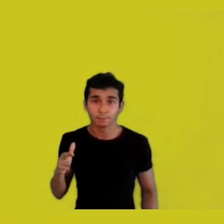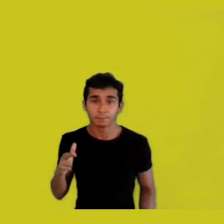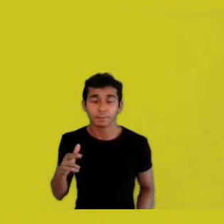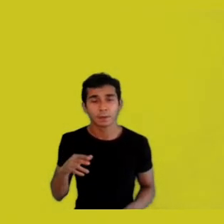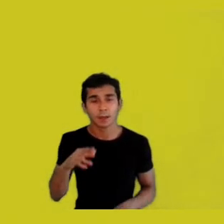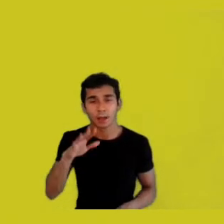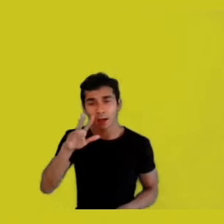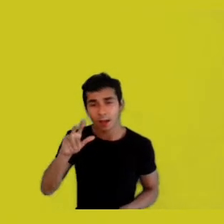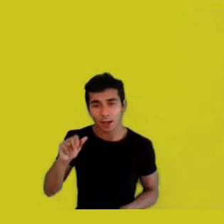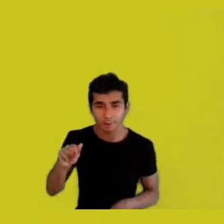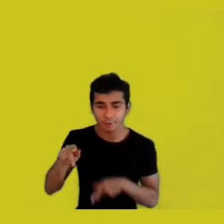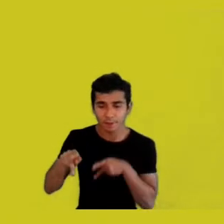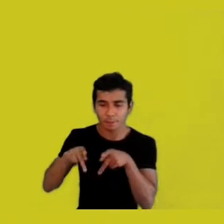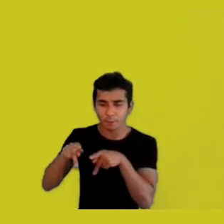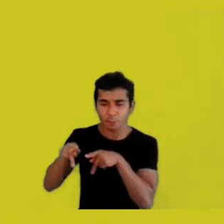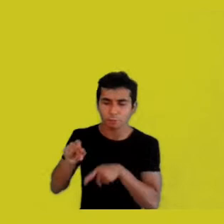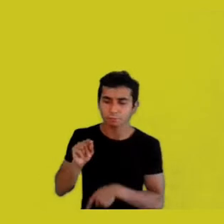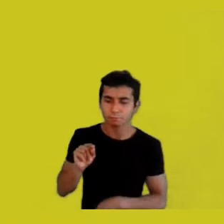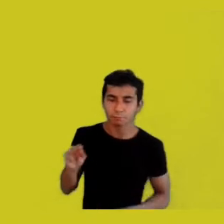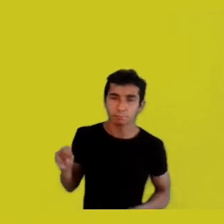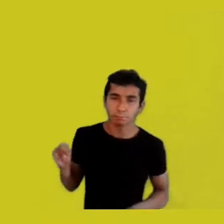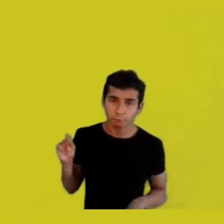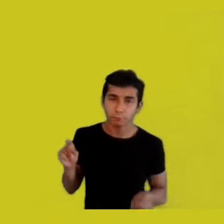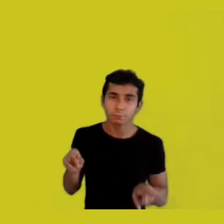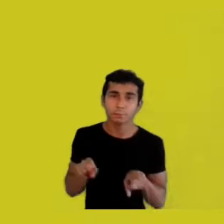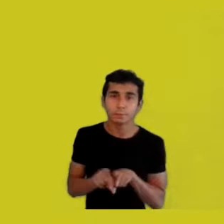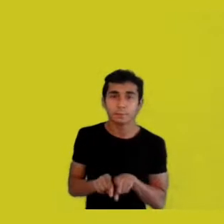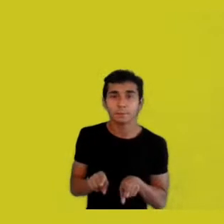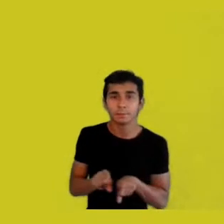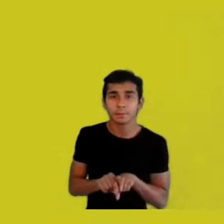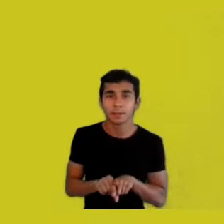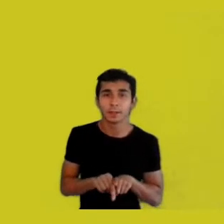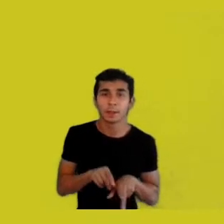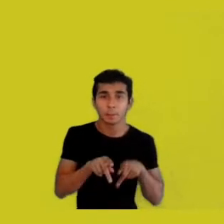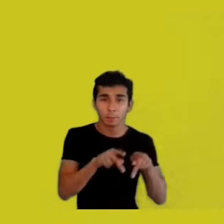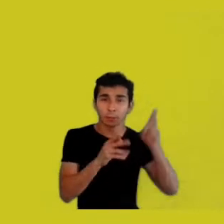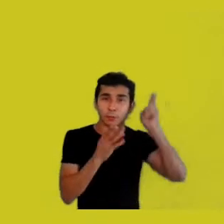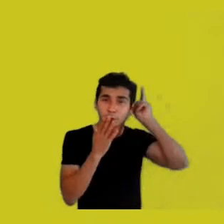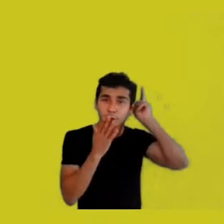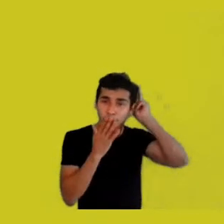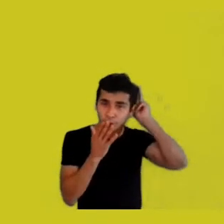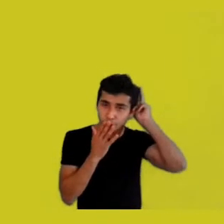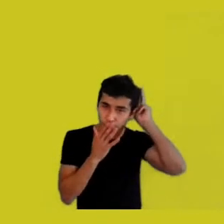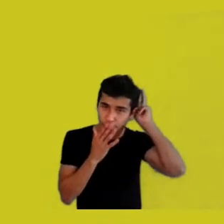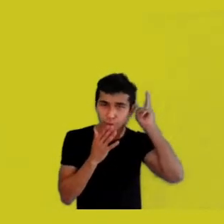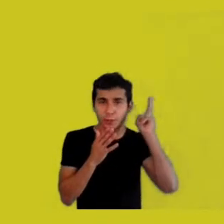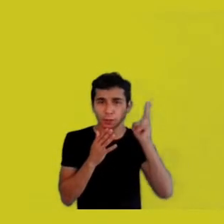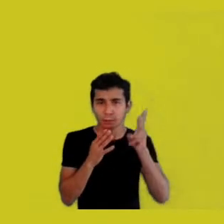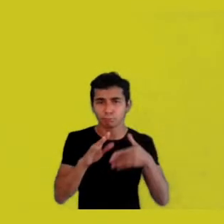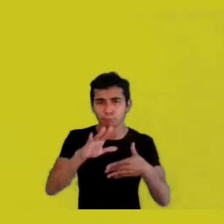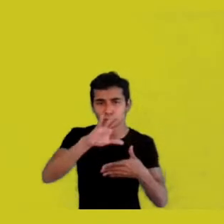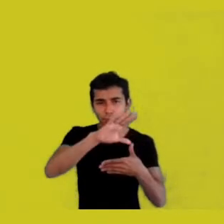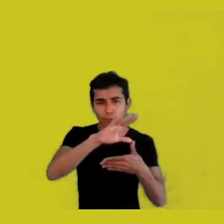and even to certain Native peoples, Native Americans, forest people, etc.,